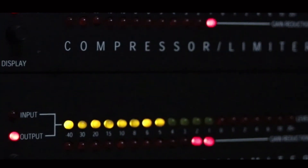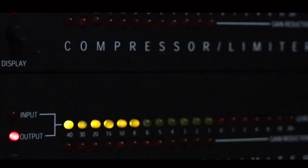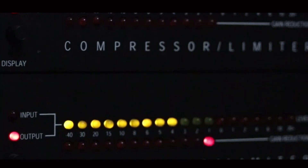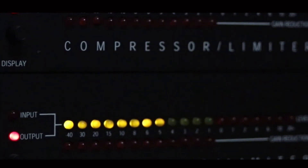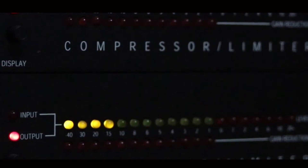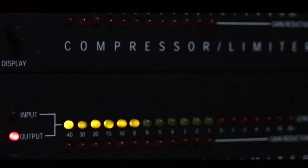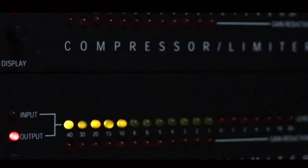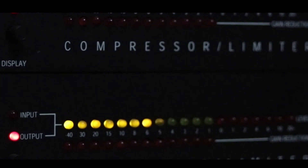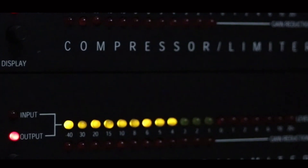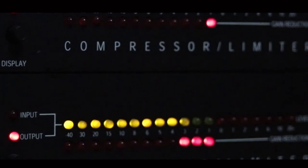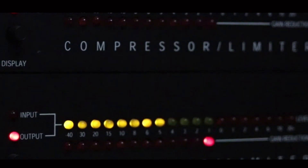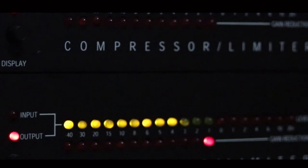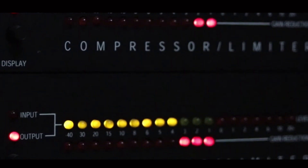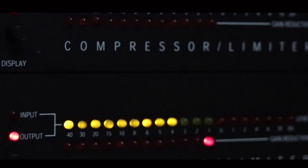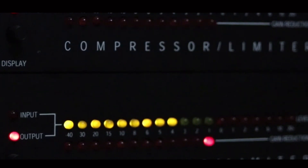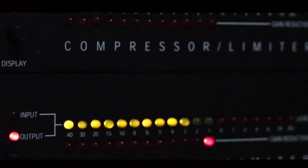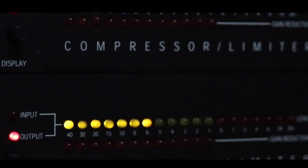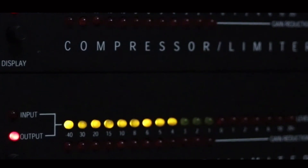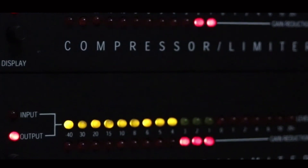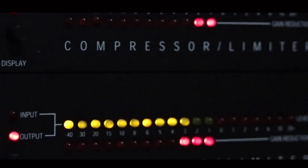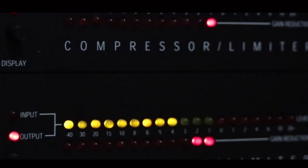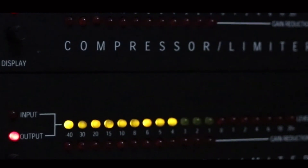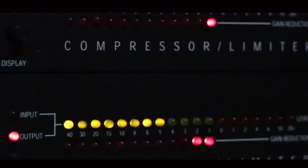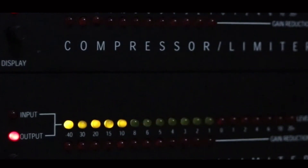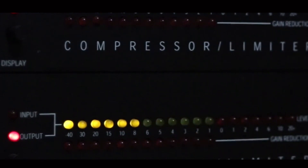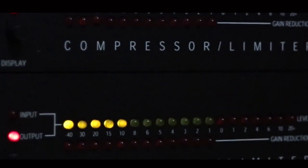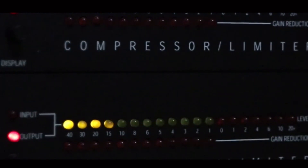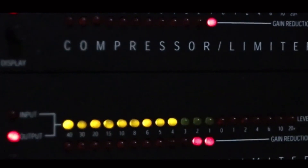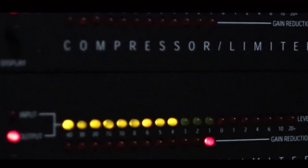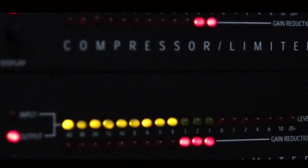I asked them too. What did they sign? Why not?!